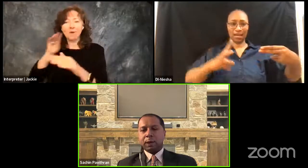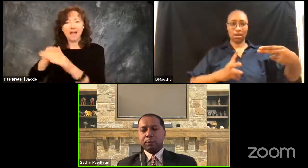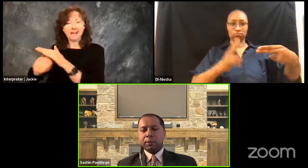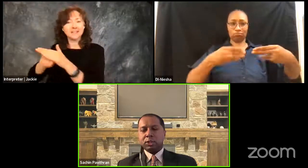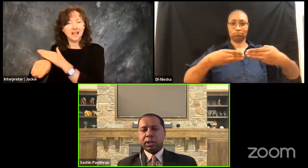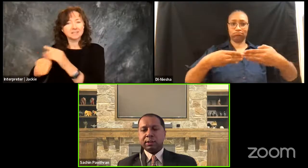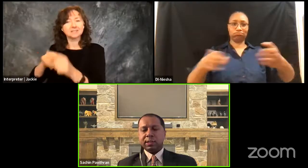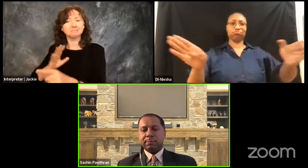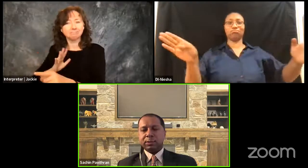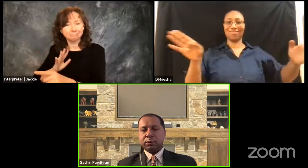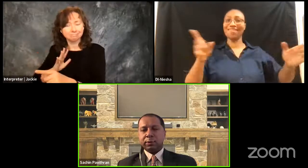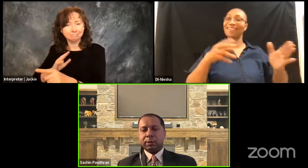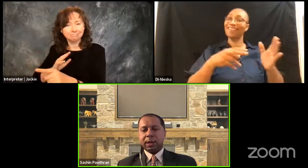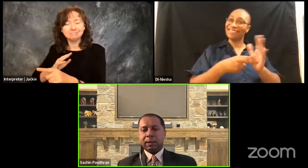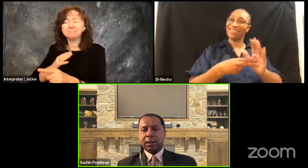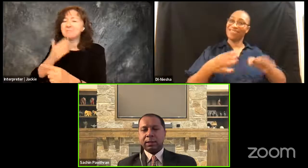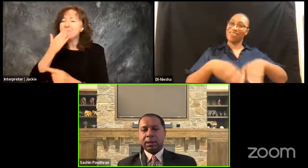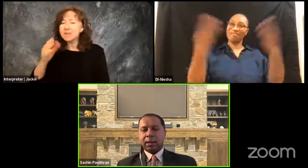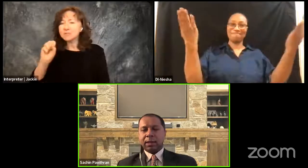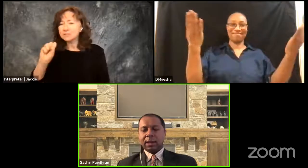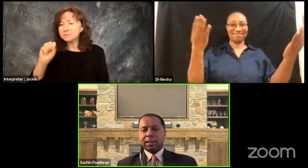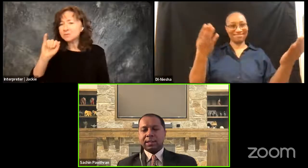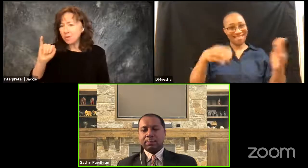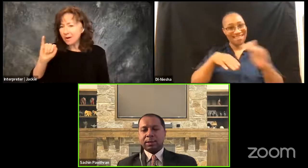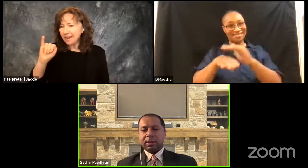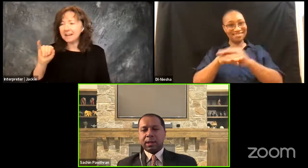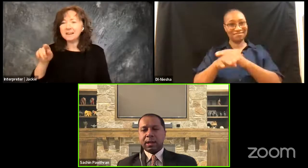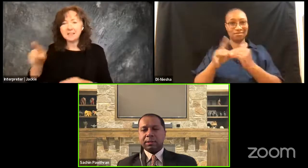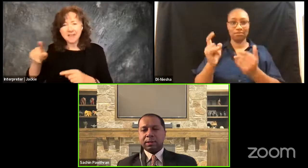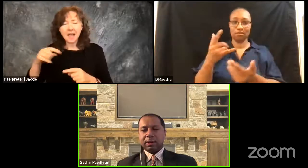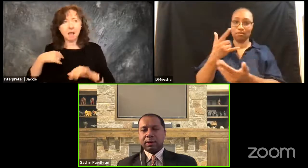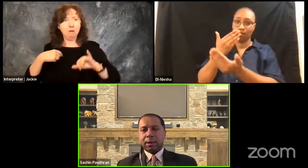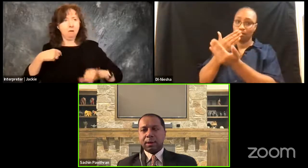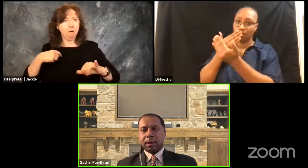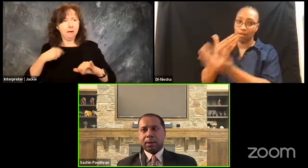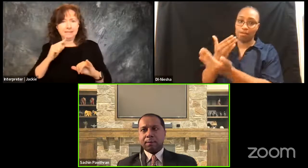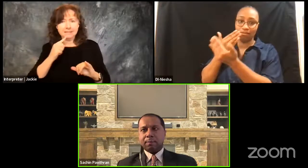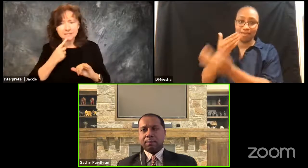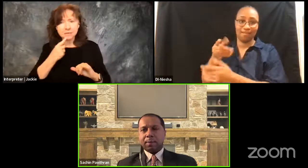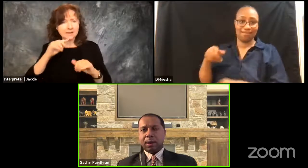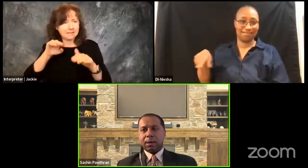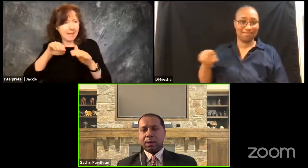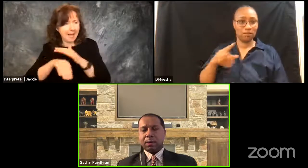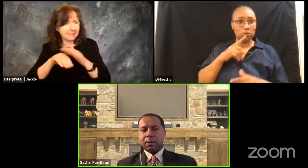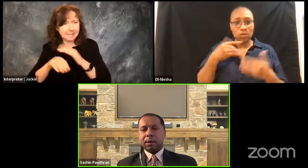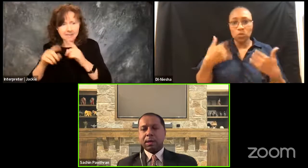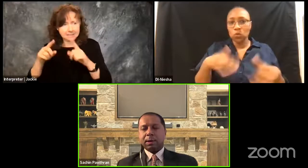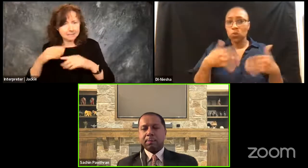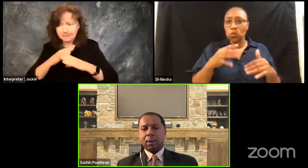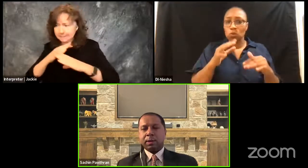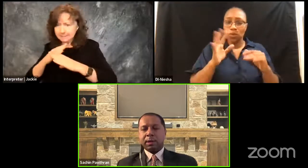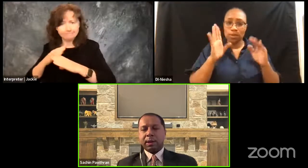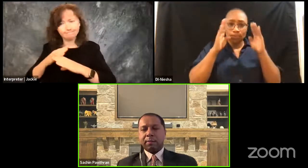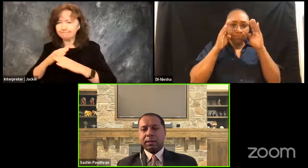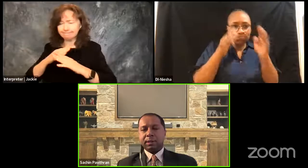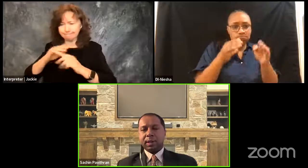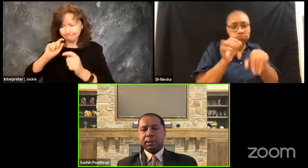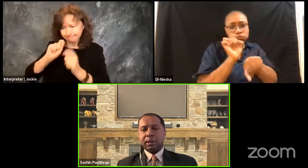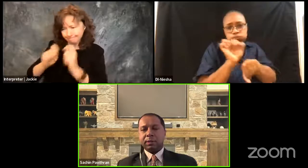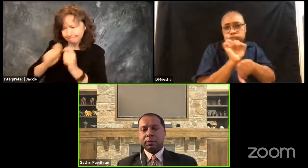we appreciate the Smithsonian taking accessibility as a key component in everything that they